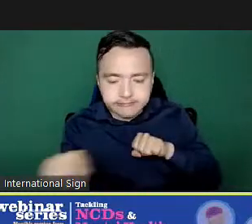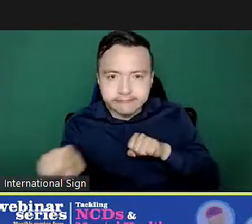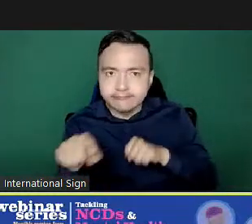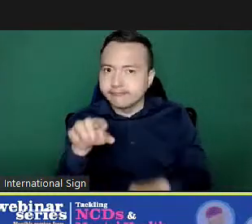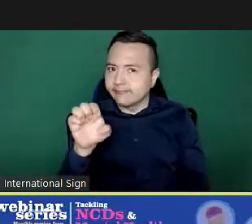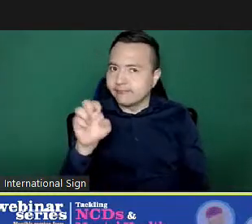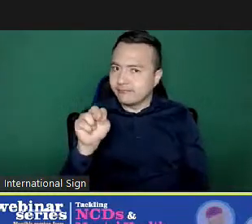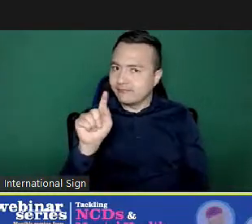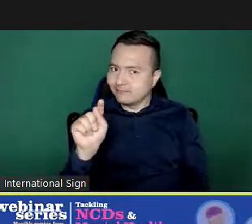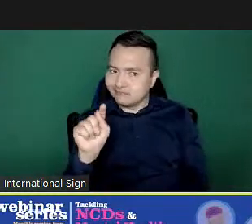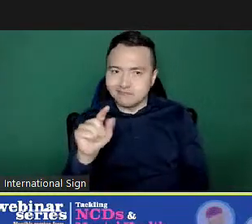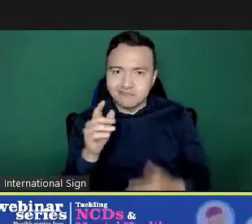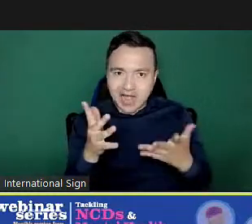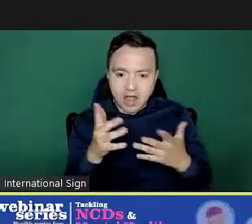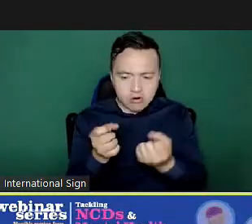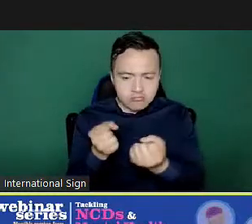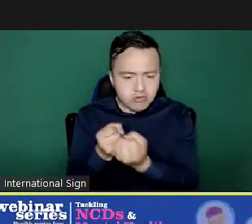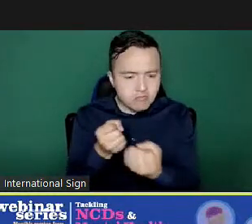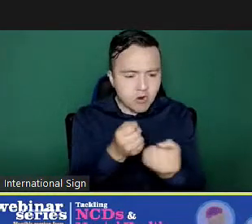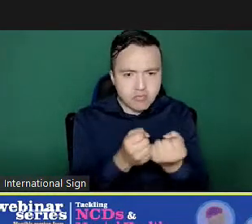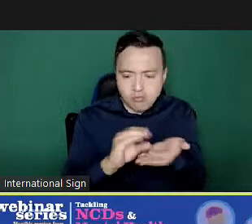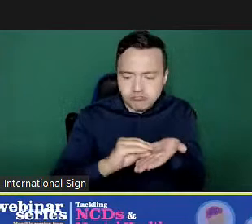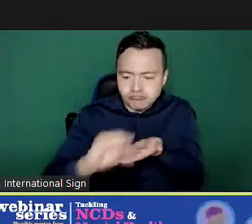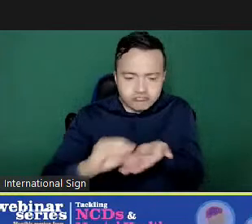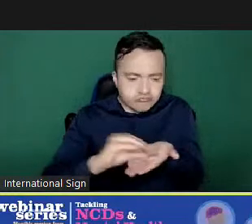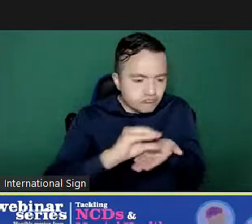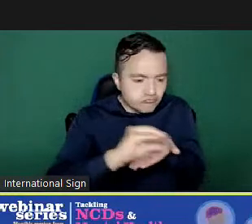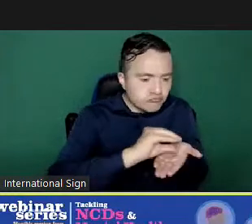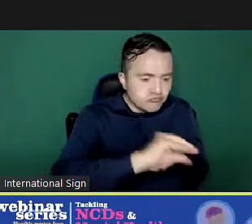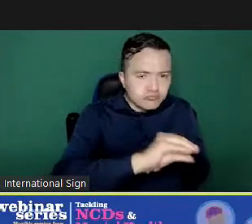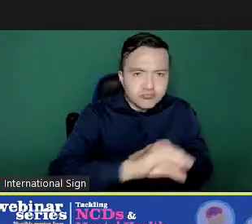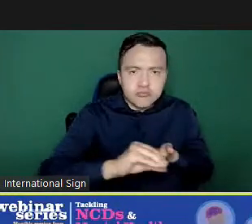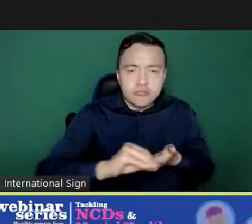Strategic investments will be a requirement for a transformed health